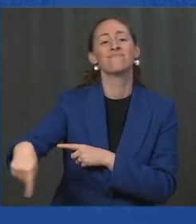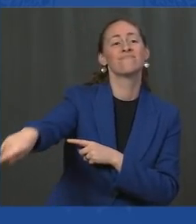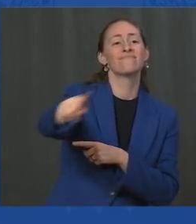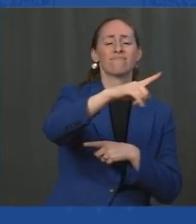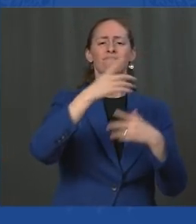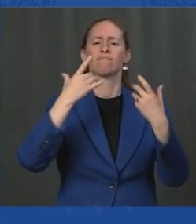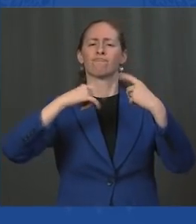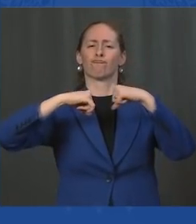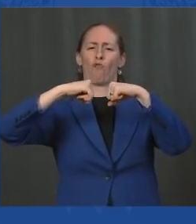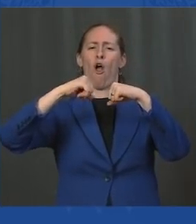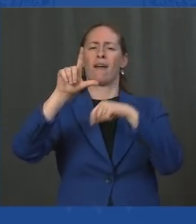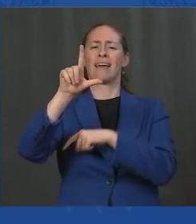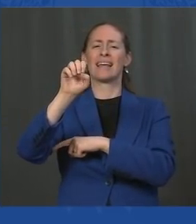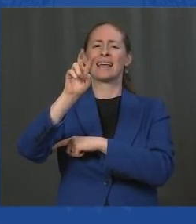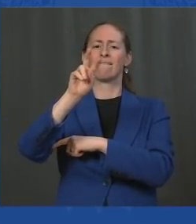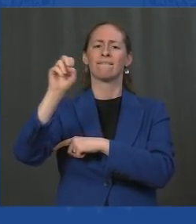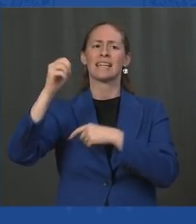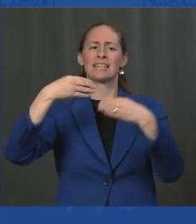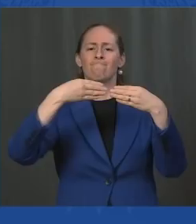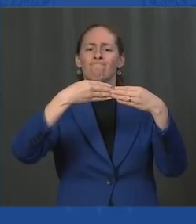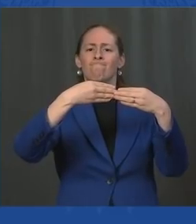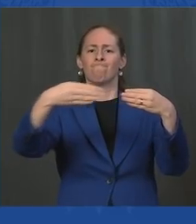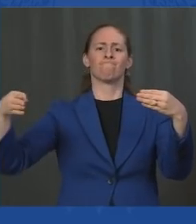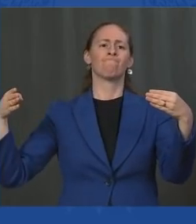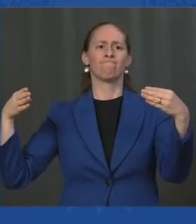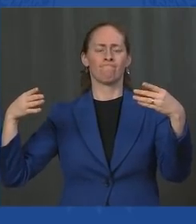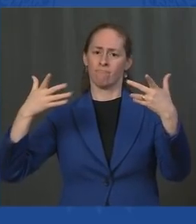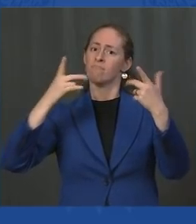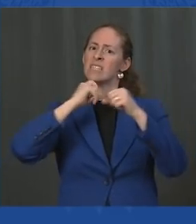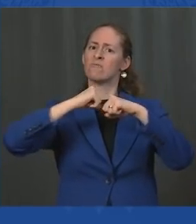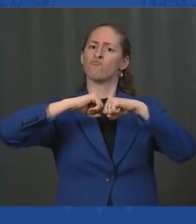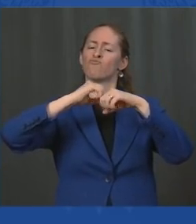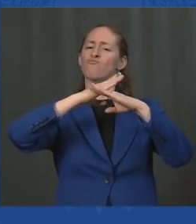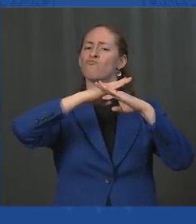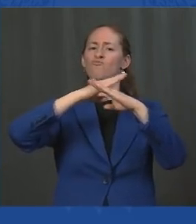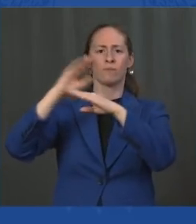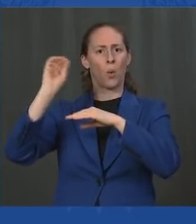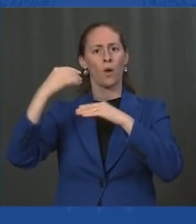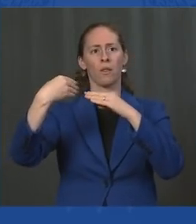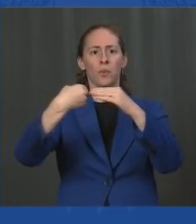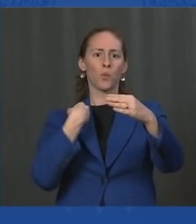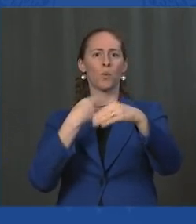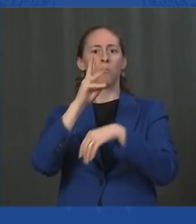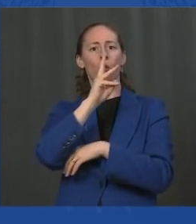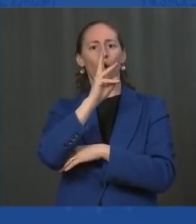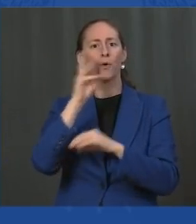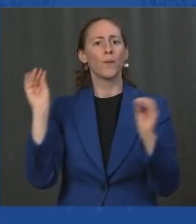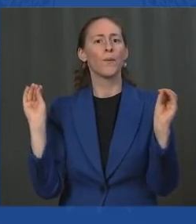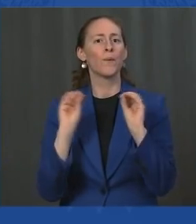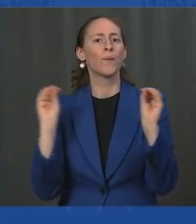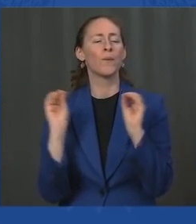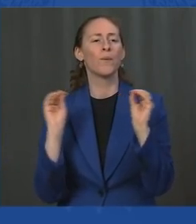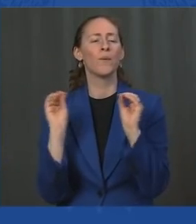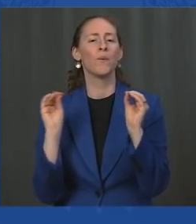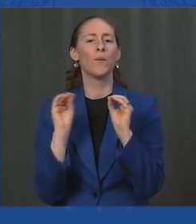It was strong. It worked. But too many people and too many areas are still unprotected and saw a storm surge